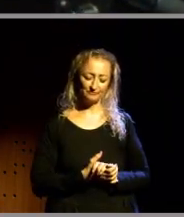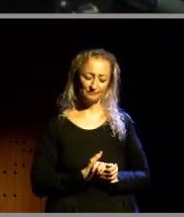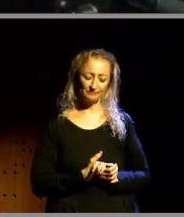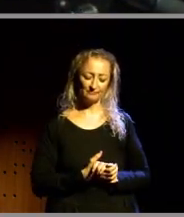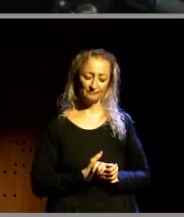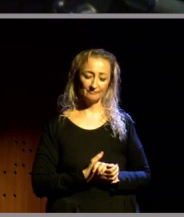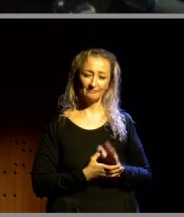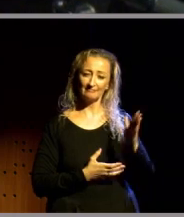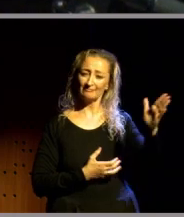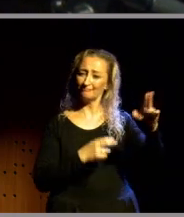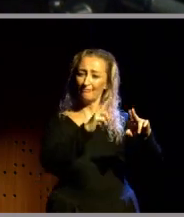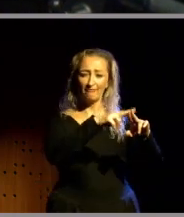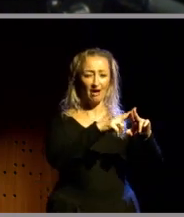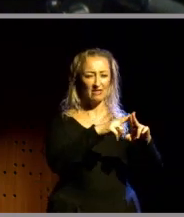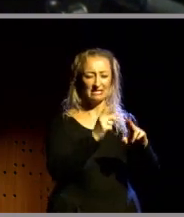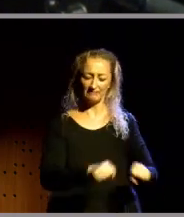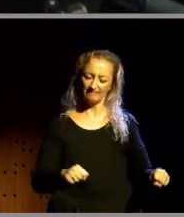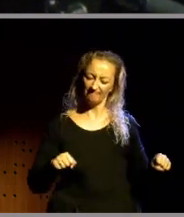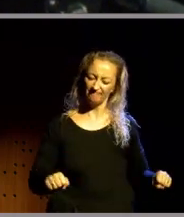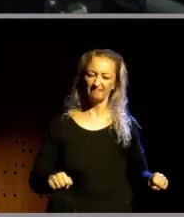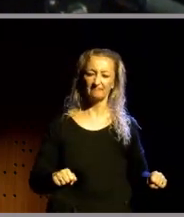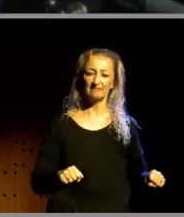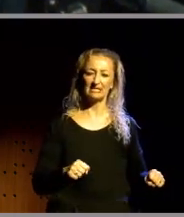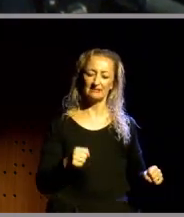And my dad has just been a rock, just absolute rock for me.